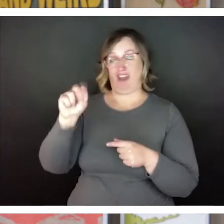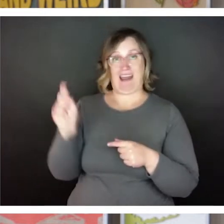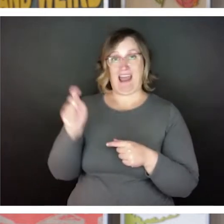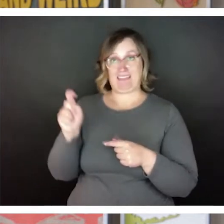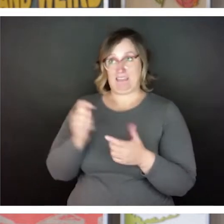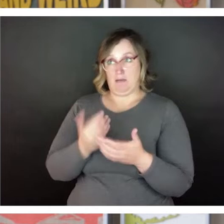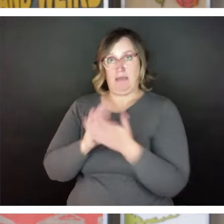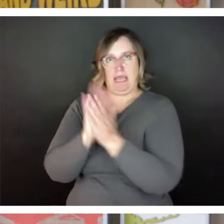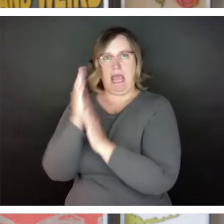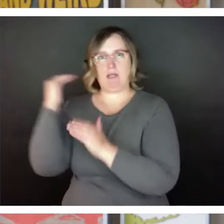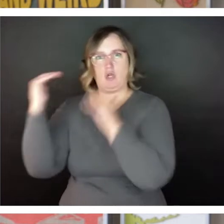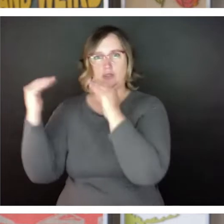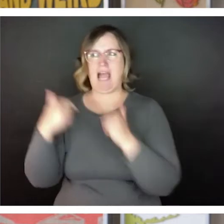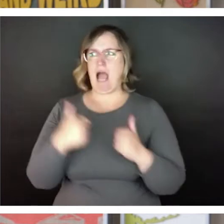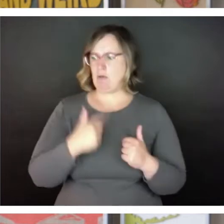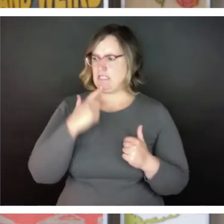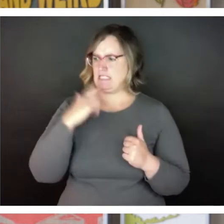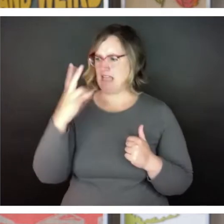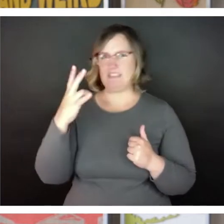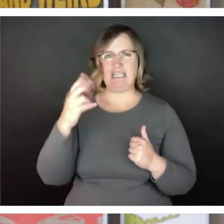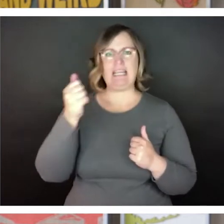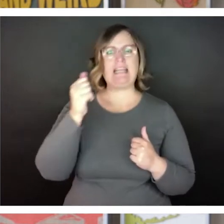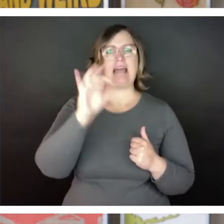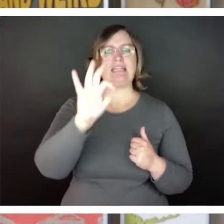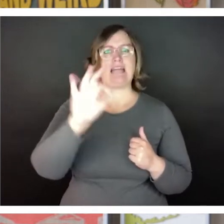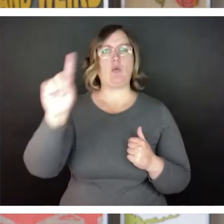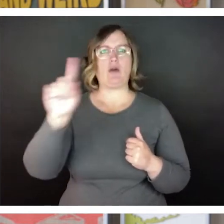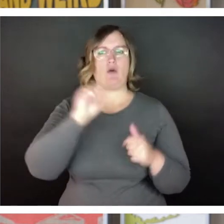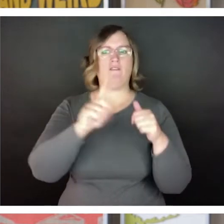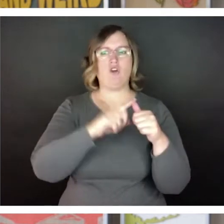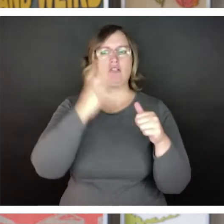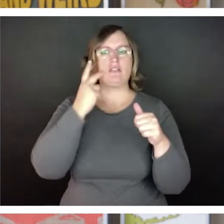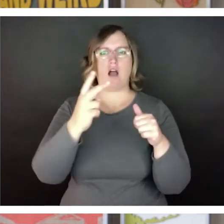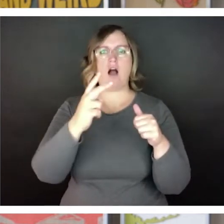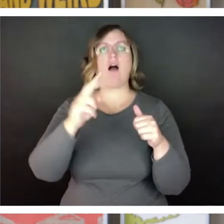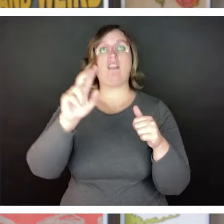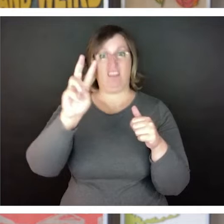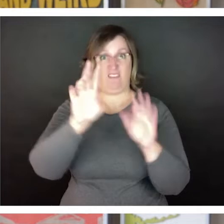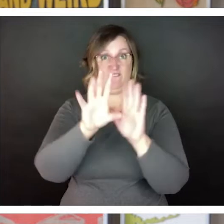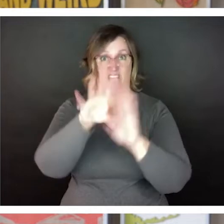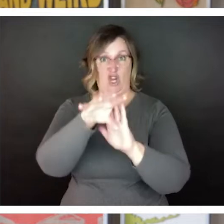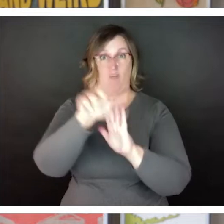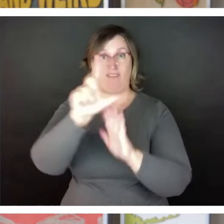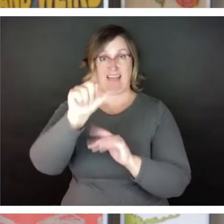I was 17 in 1991 when I first saw the grainy video of LA police officers beating Rodney King.